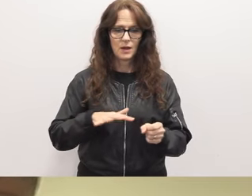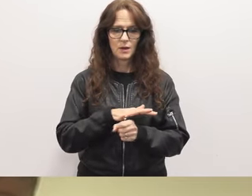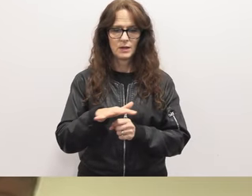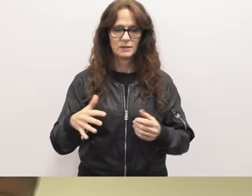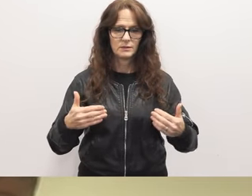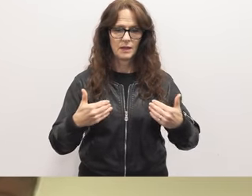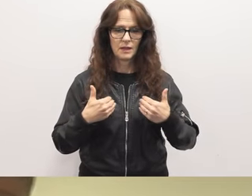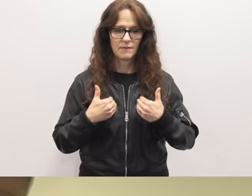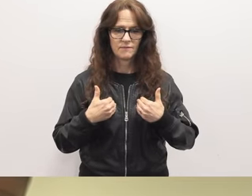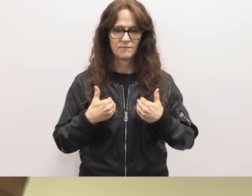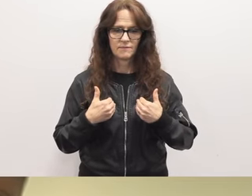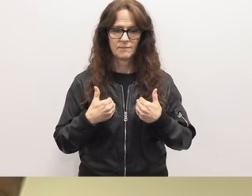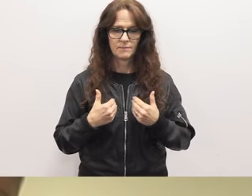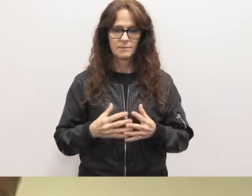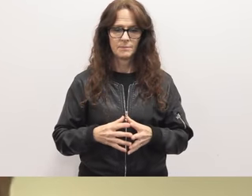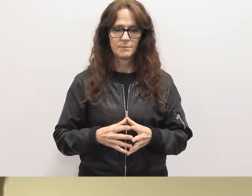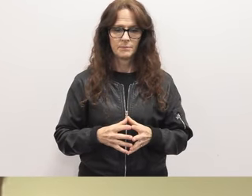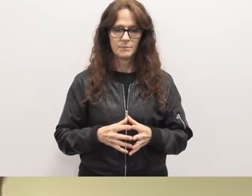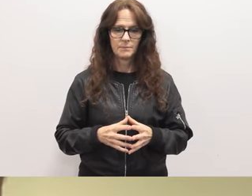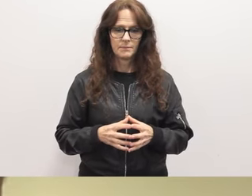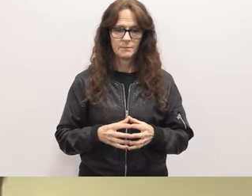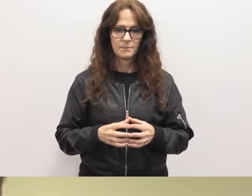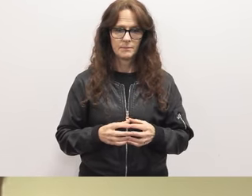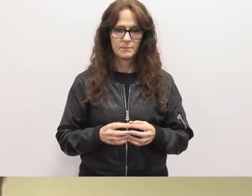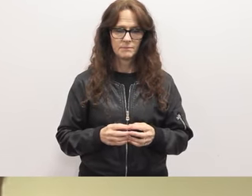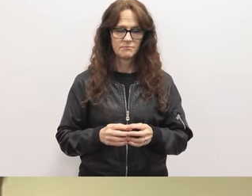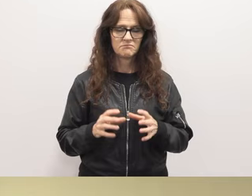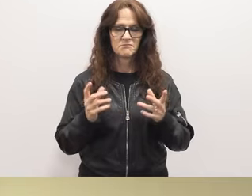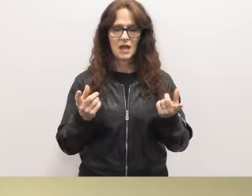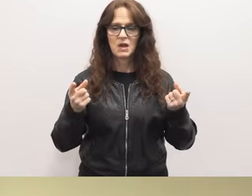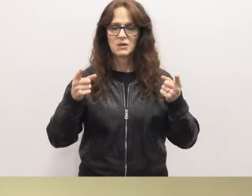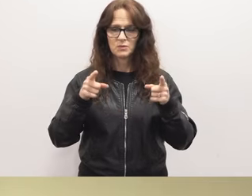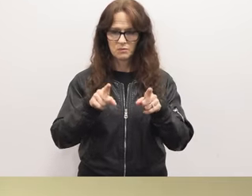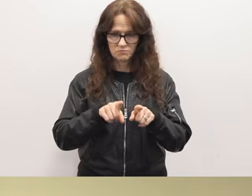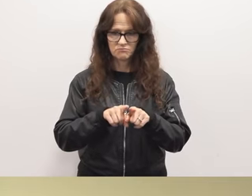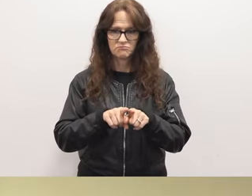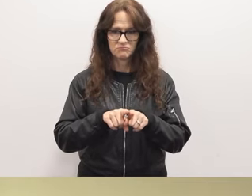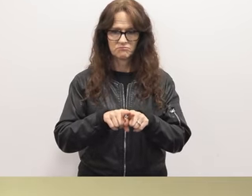a meaningful consensus to proceed,